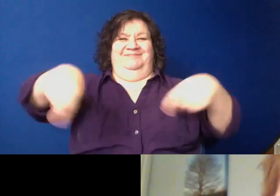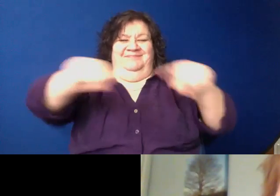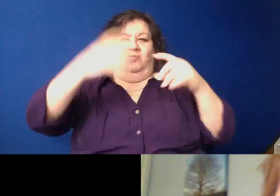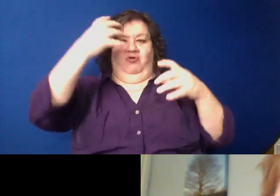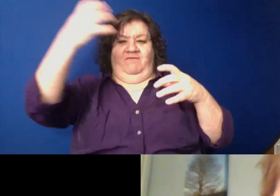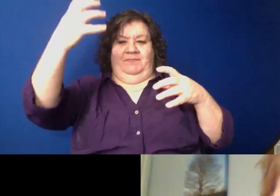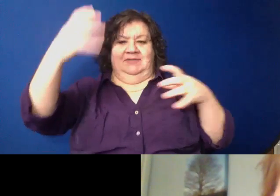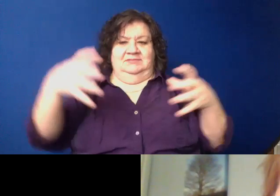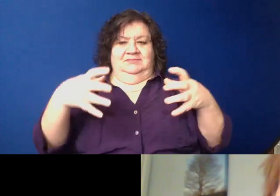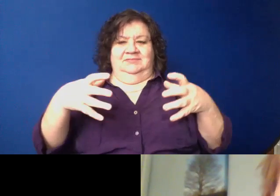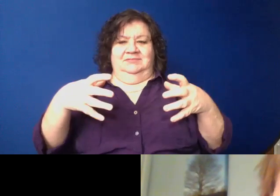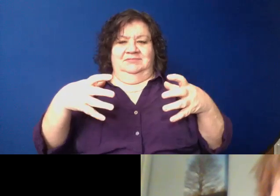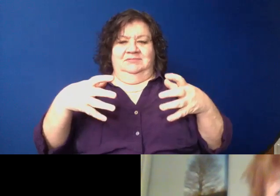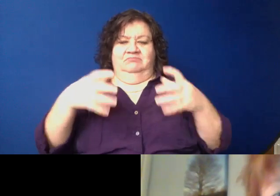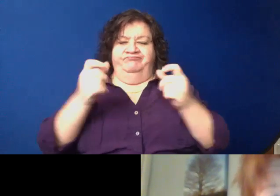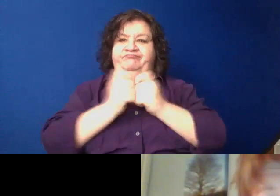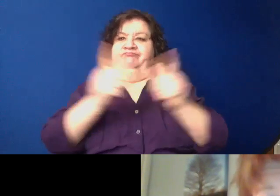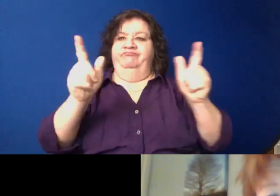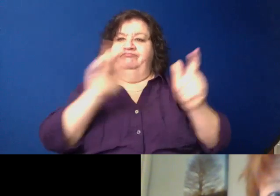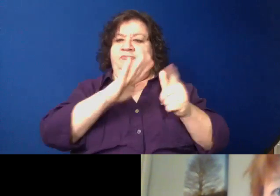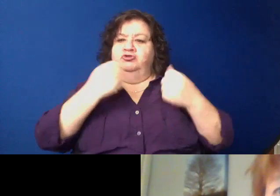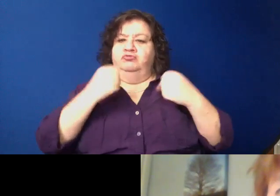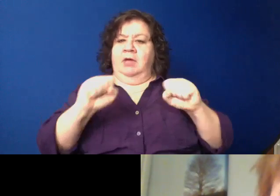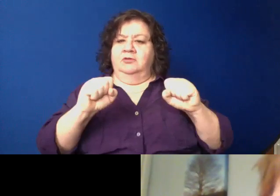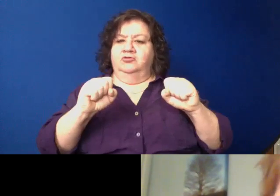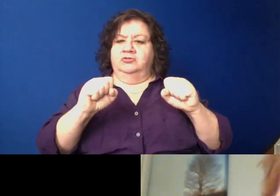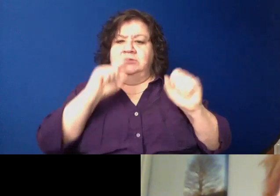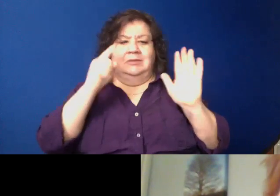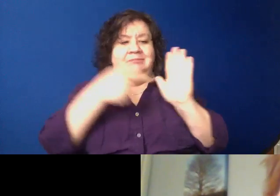roll-out plan and they explained all the people who are the most exposed to the virus